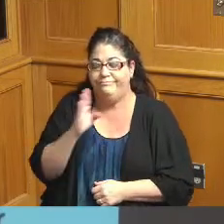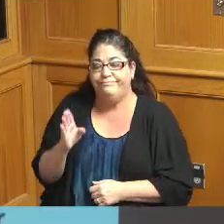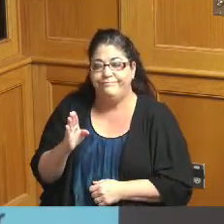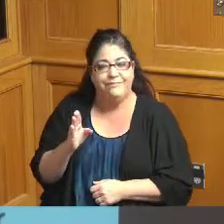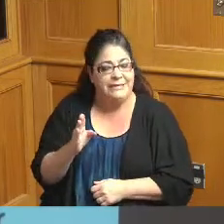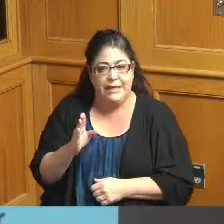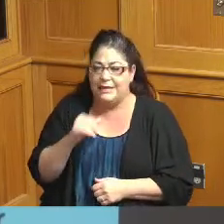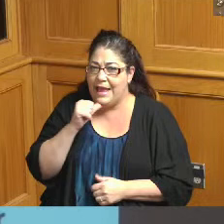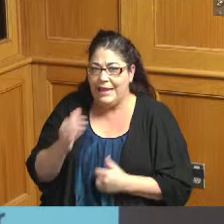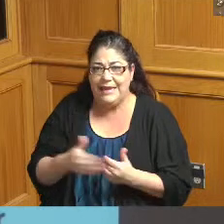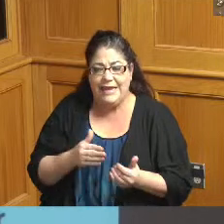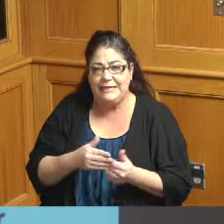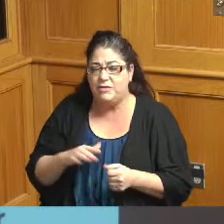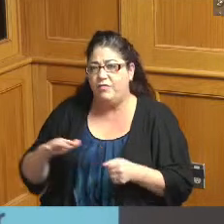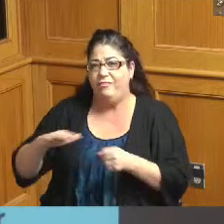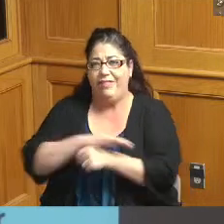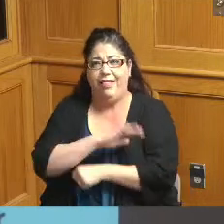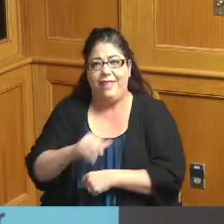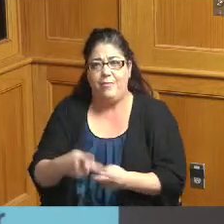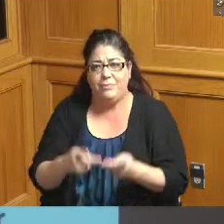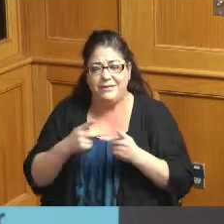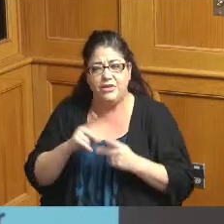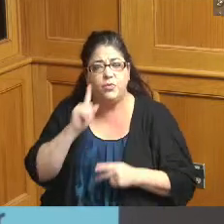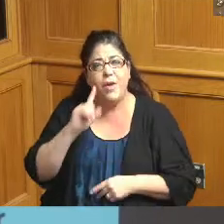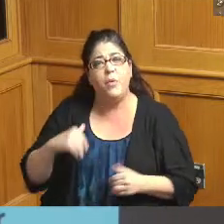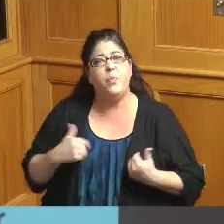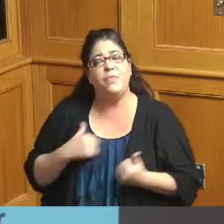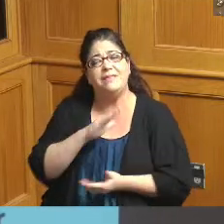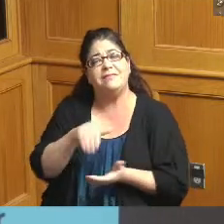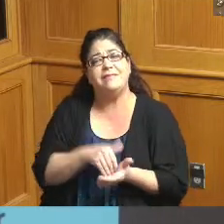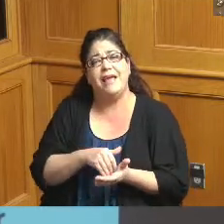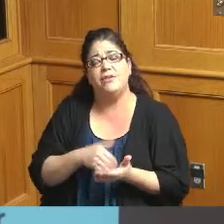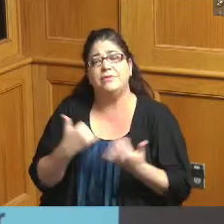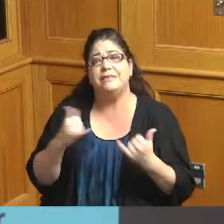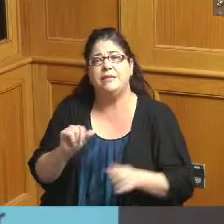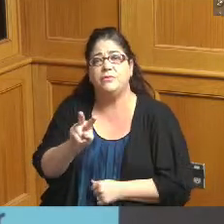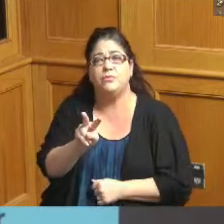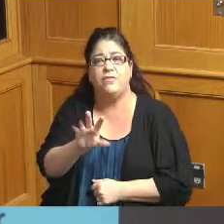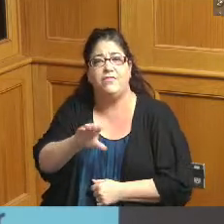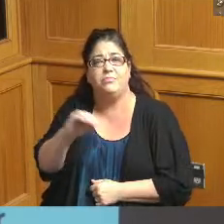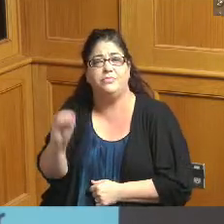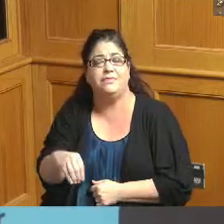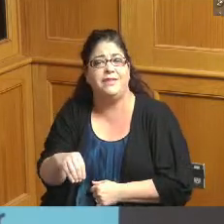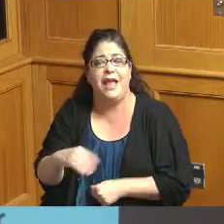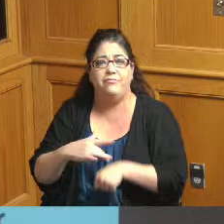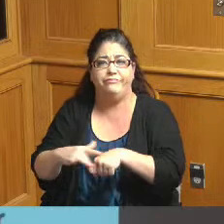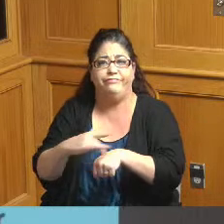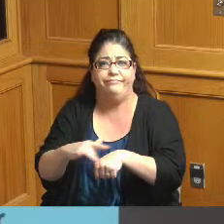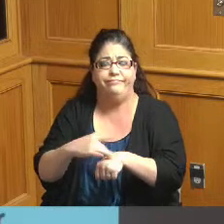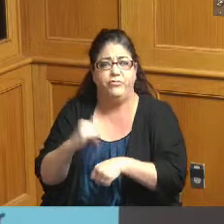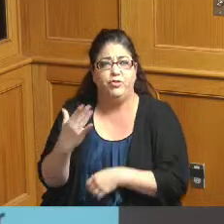fail positions at the youth center we're still running at a 25 vacancy which ordinarily might